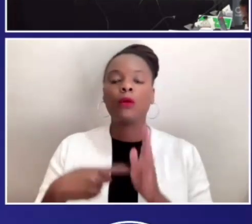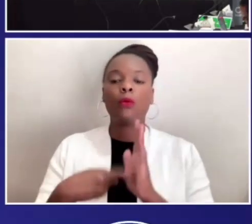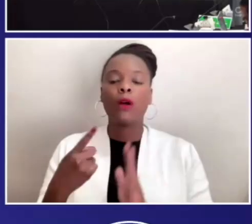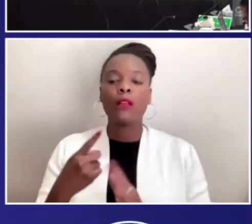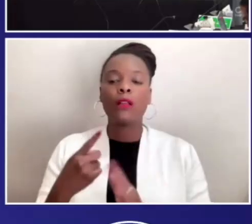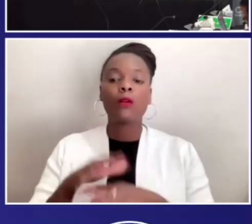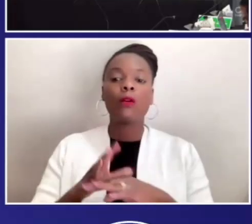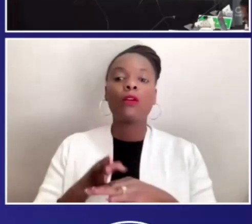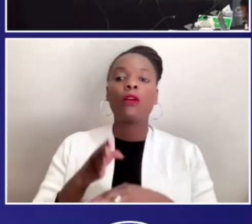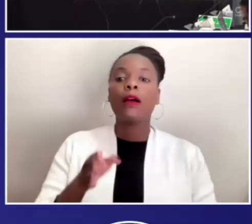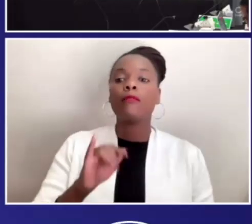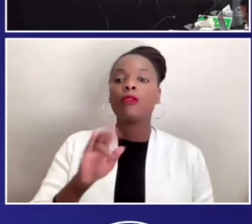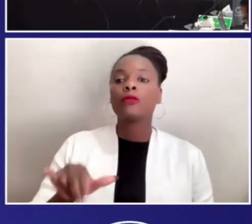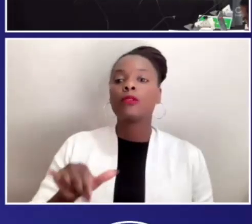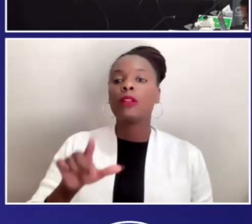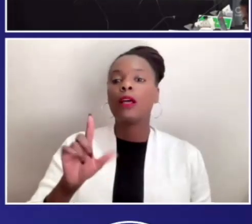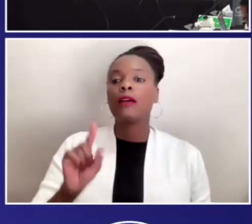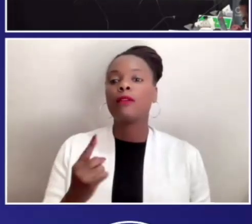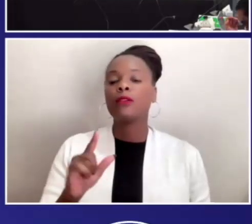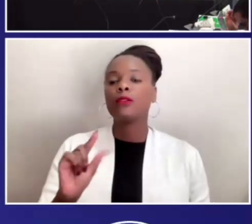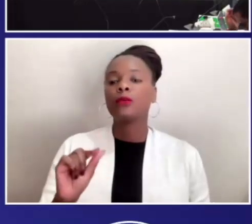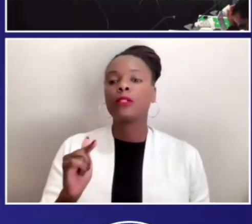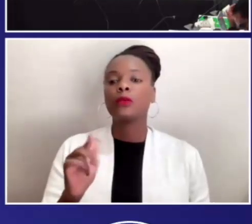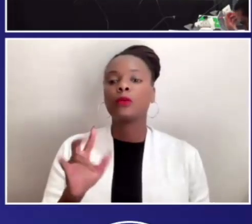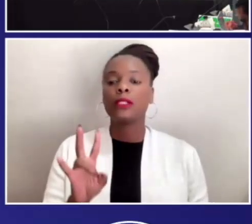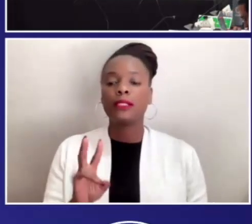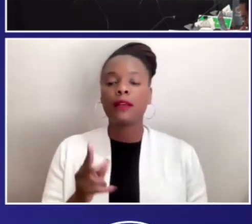the borrower may rehabilitate a defaulted loan a maximum of two times.